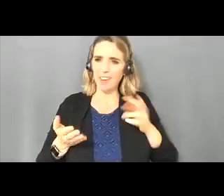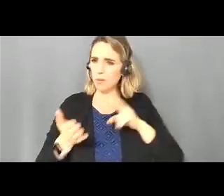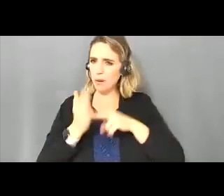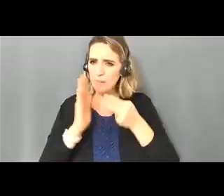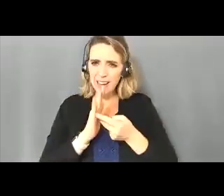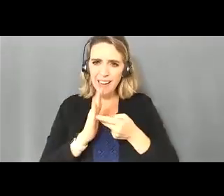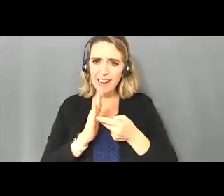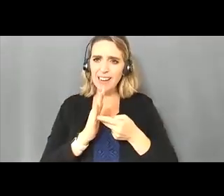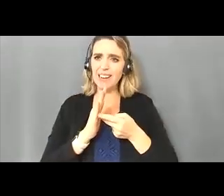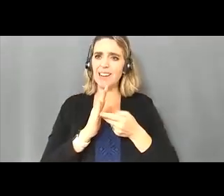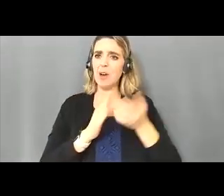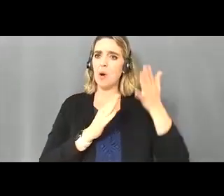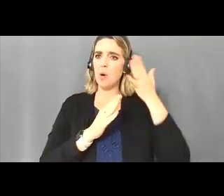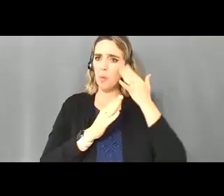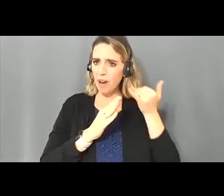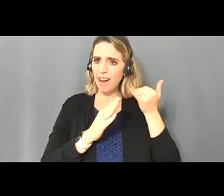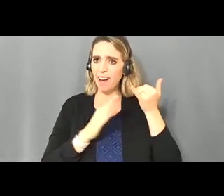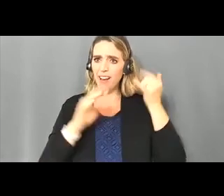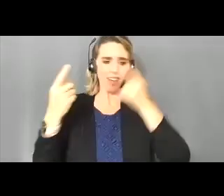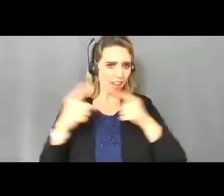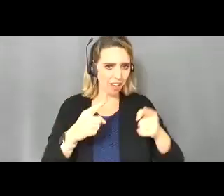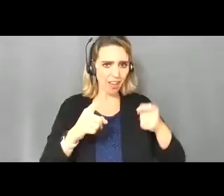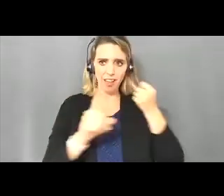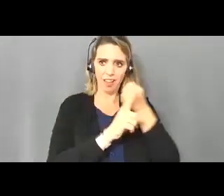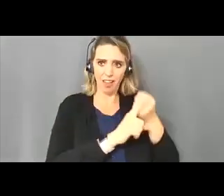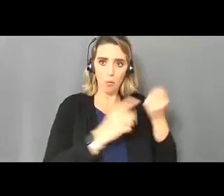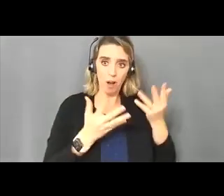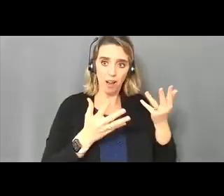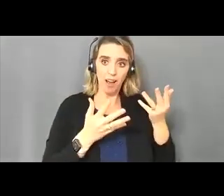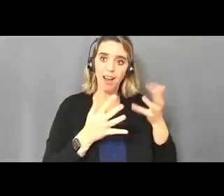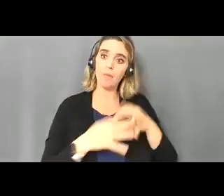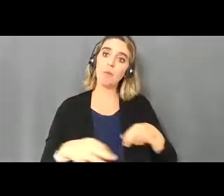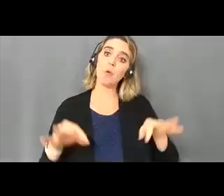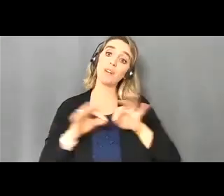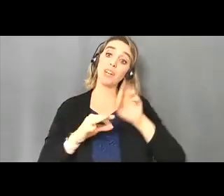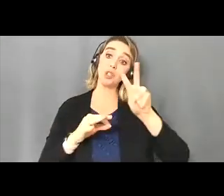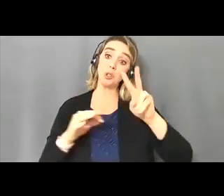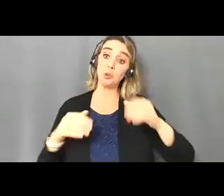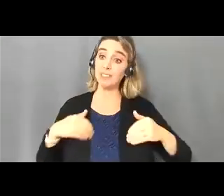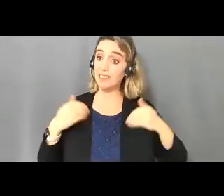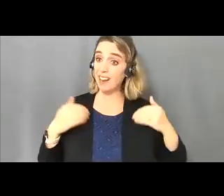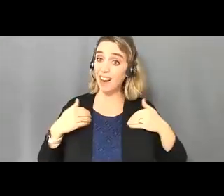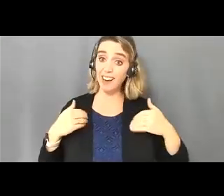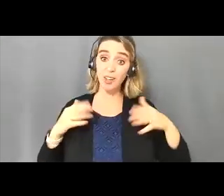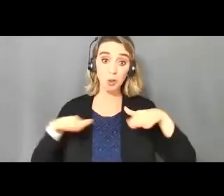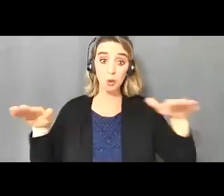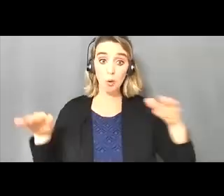why everything was happening. And importantly, she had two small children's, school-age children at home.